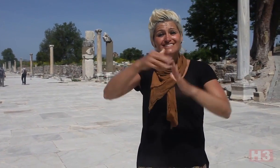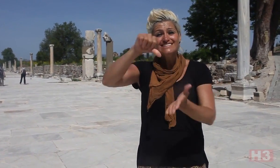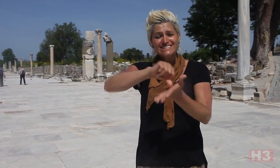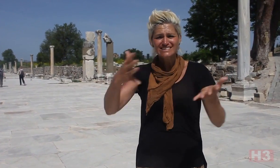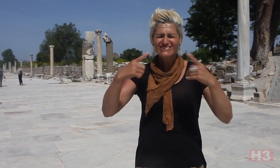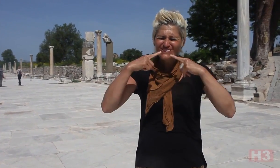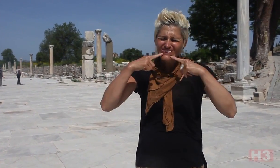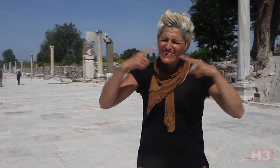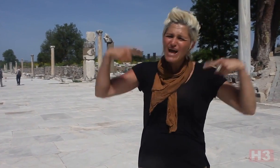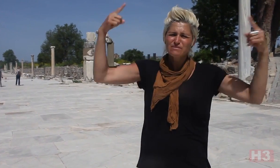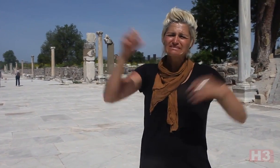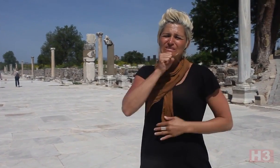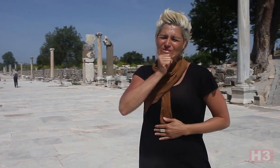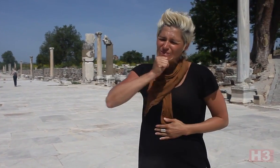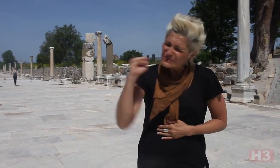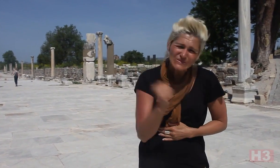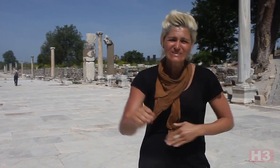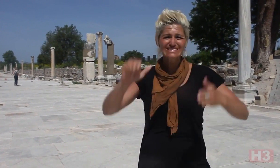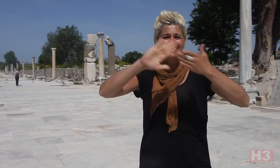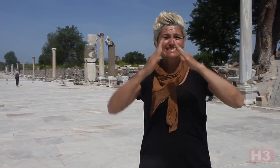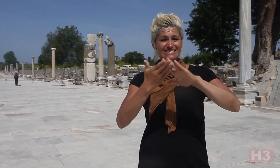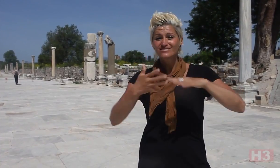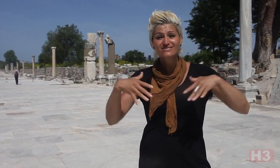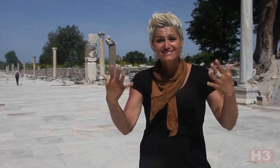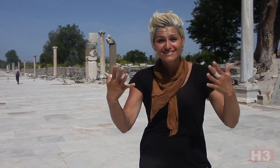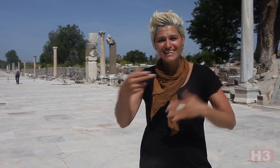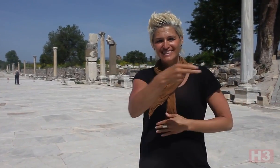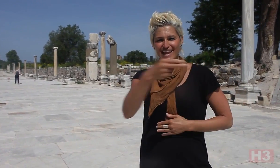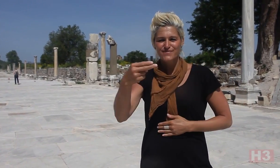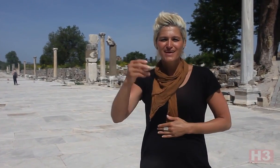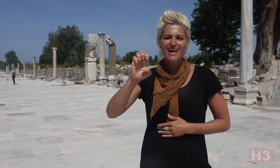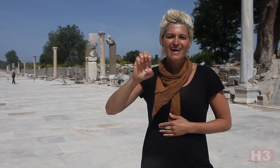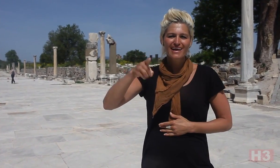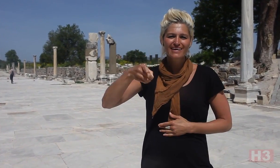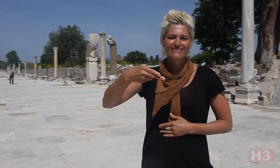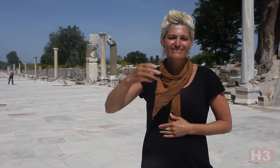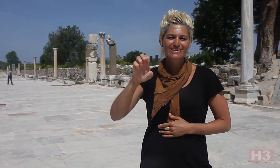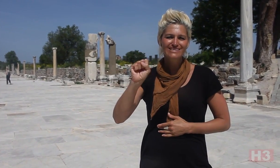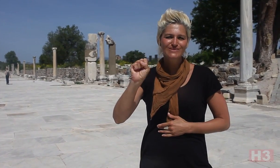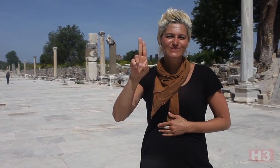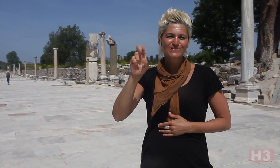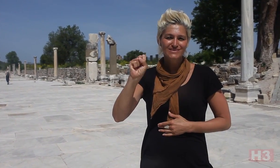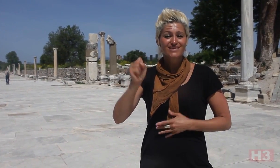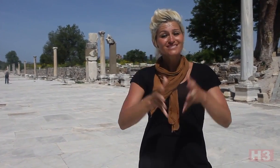The city became famous and it is a very old city. The city is Ephesus.